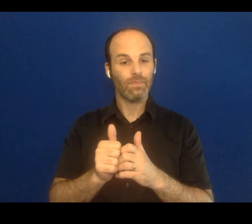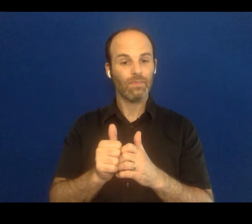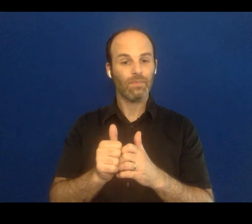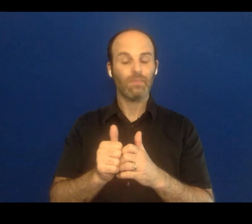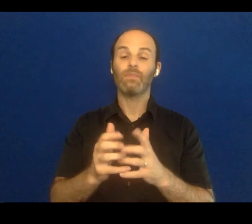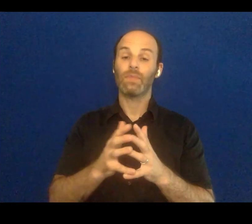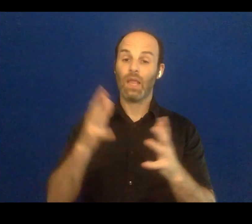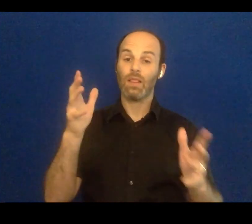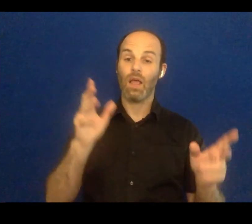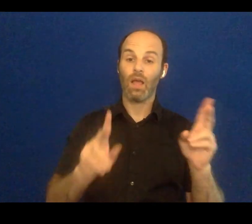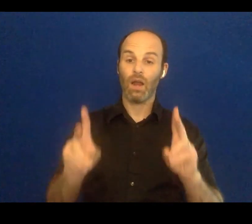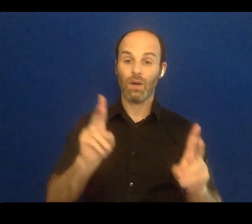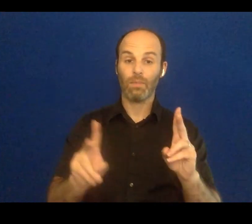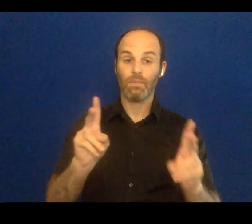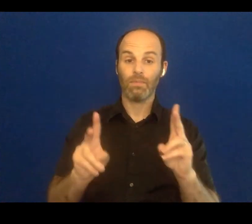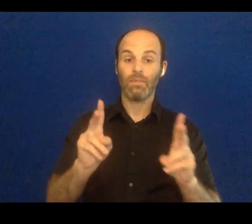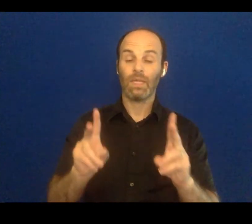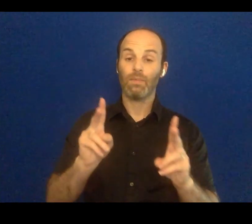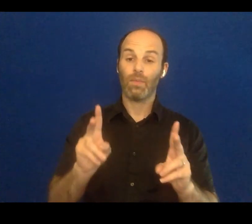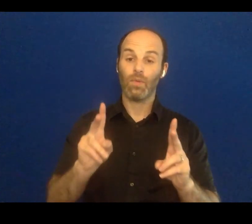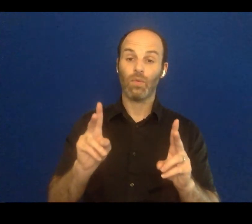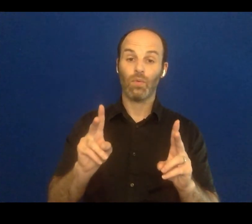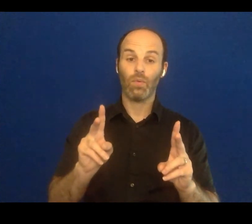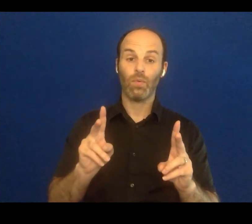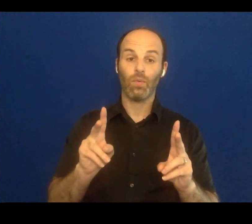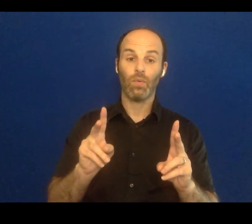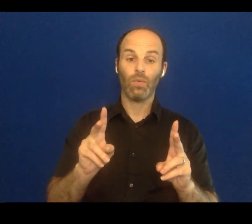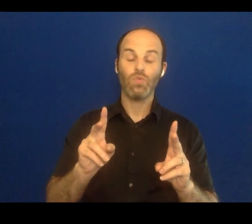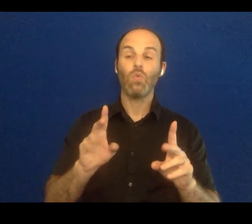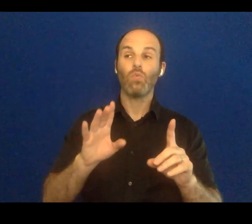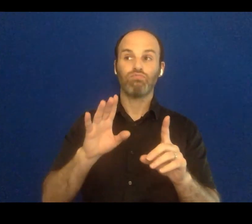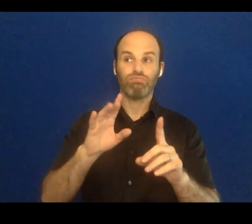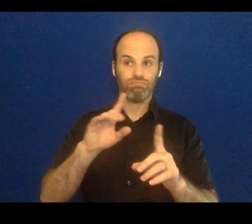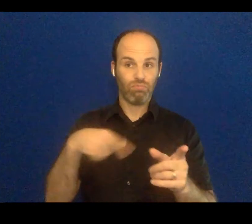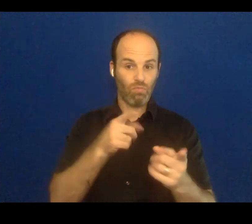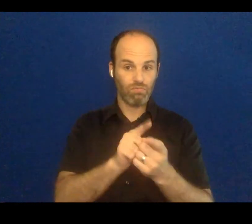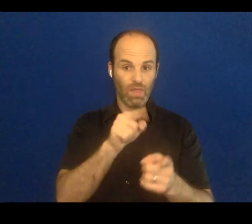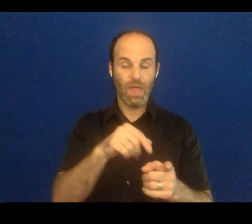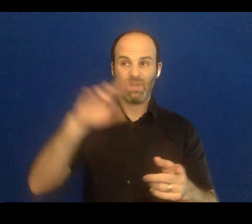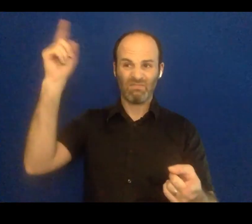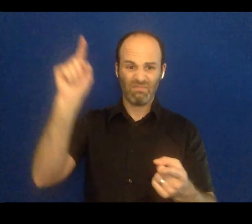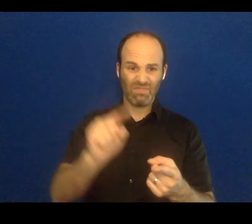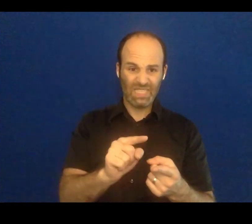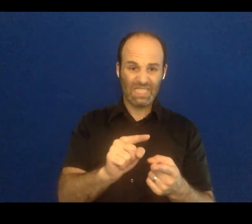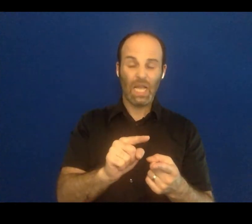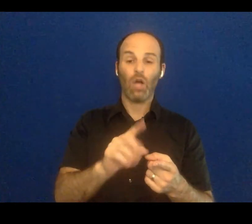OF PEOPLE WHEN -- WHEN IT COMES DOWN TO DISABILITY, INVISIBLE